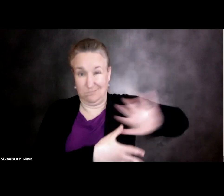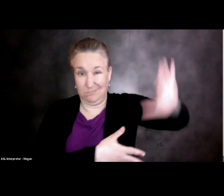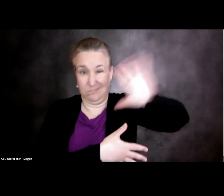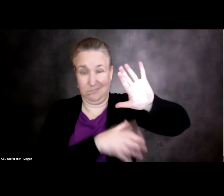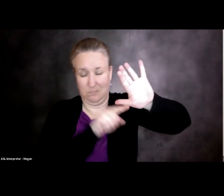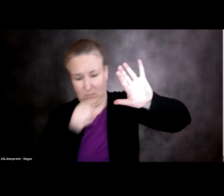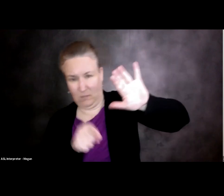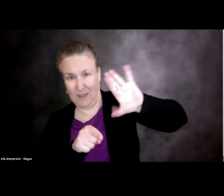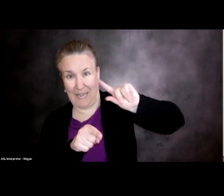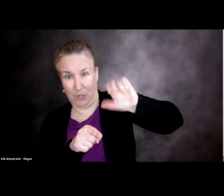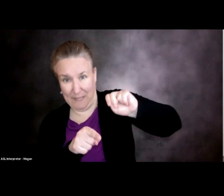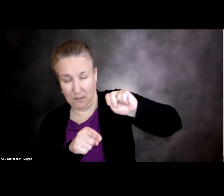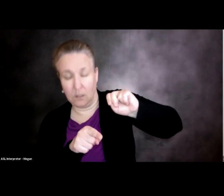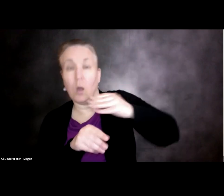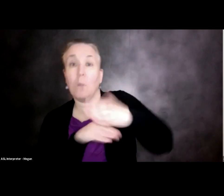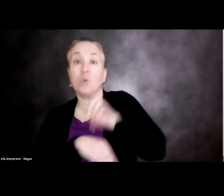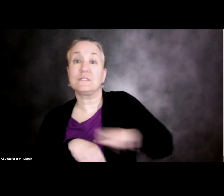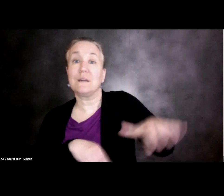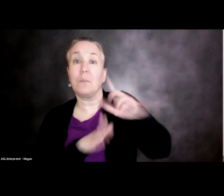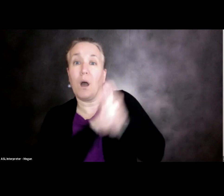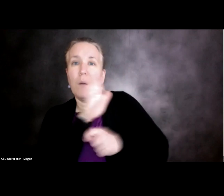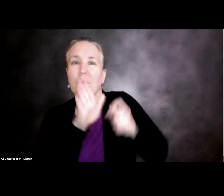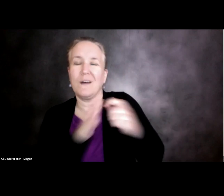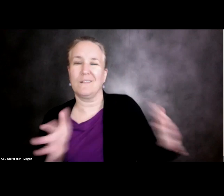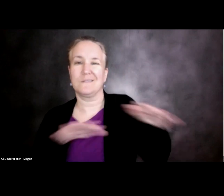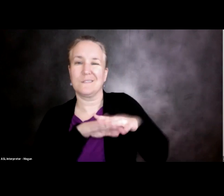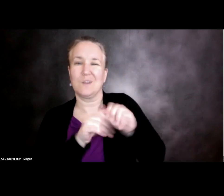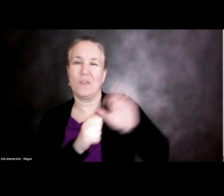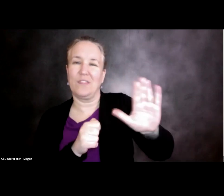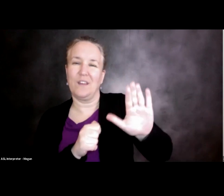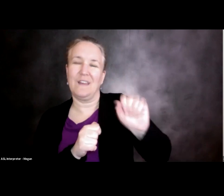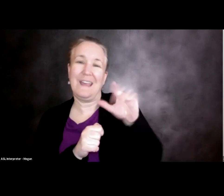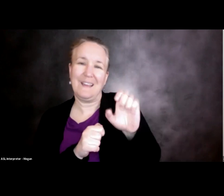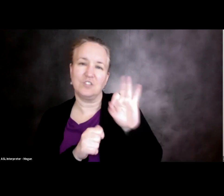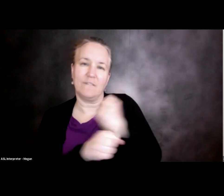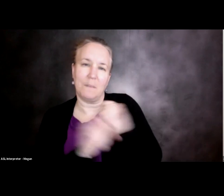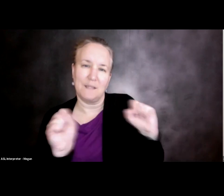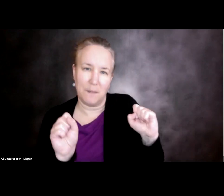the post-empire period overlapped with their age of emancipation.